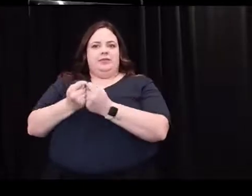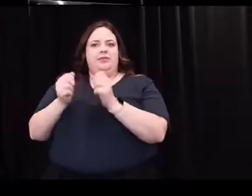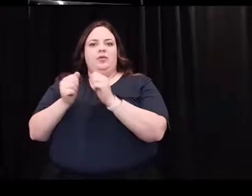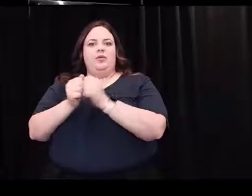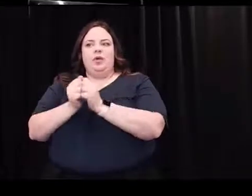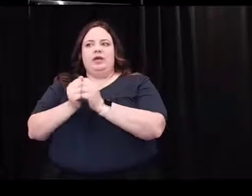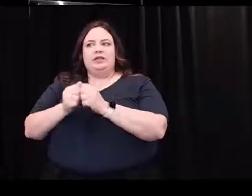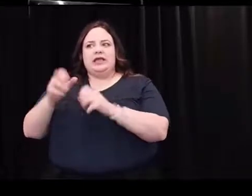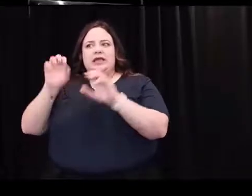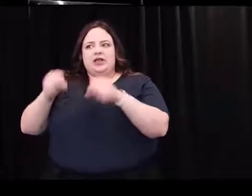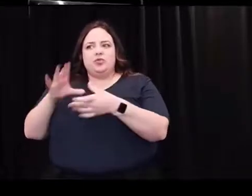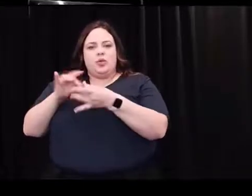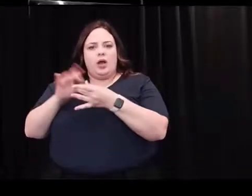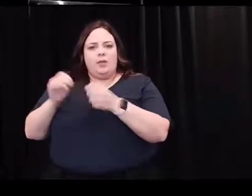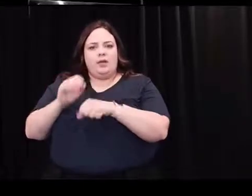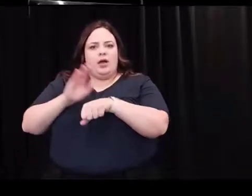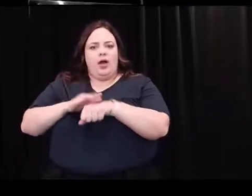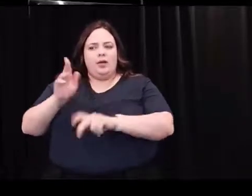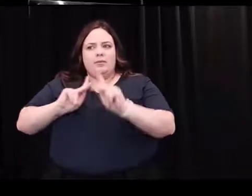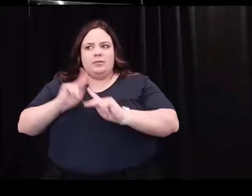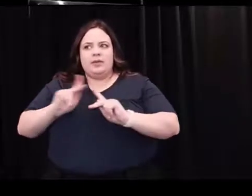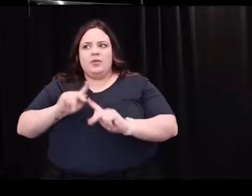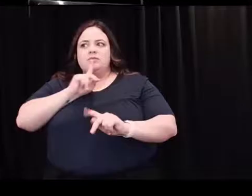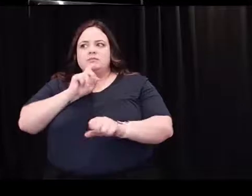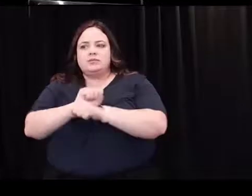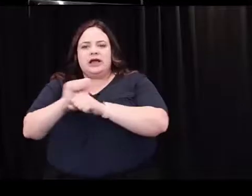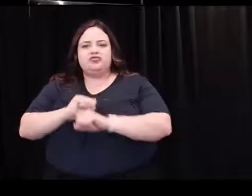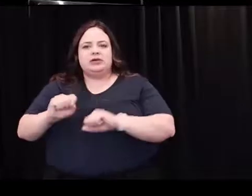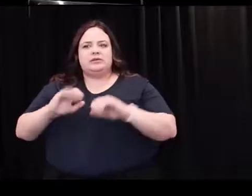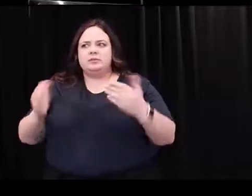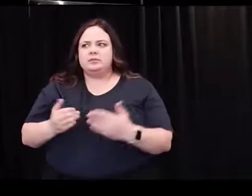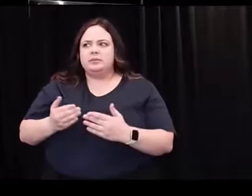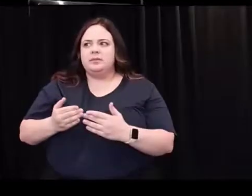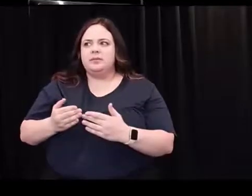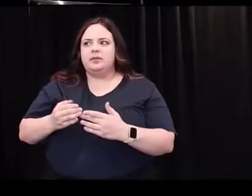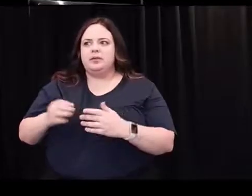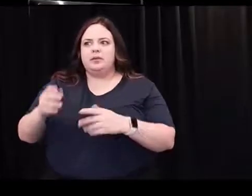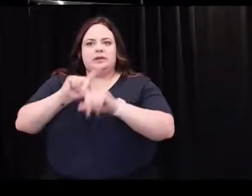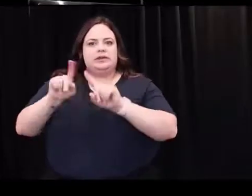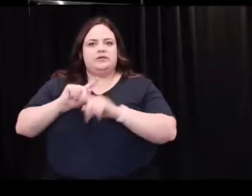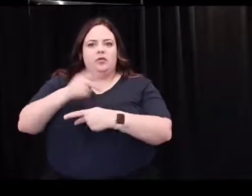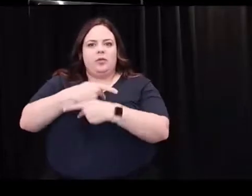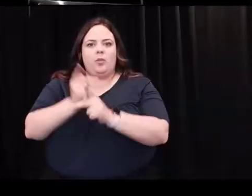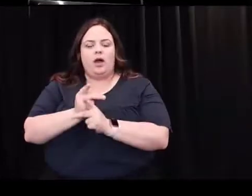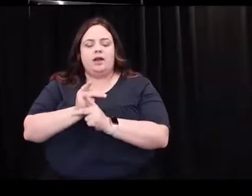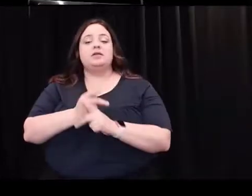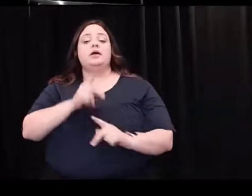having actual people look at sites and products? [Karl] Oh yeah, so ultimately you know ultimately